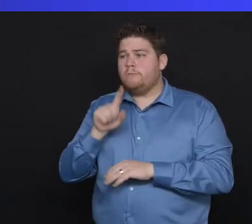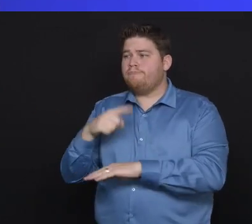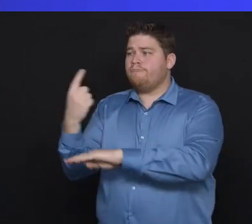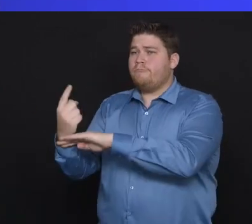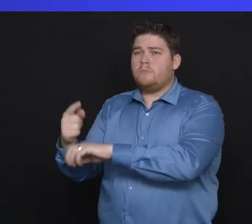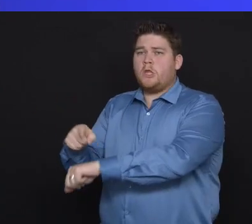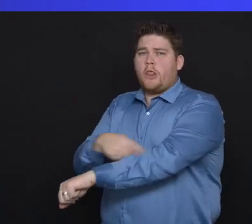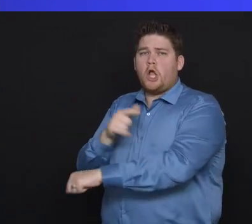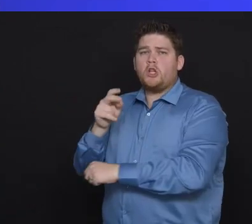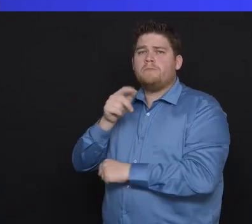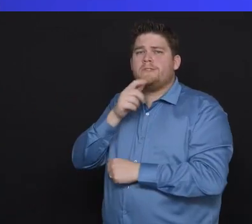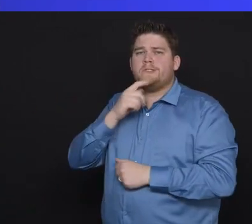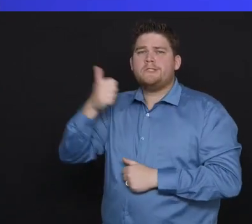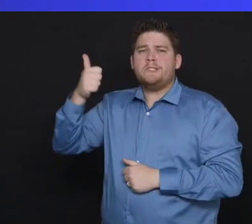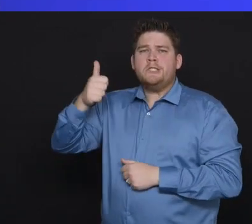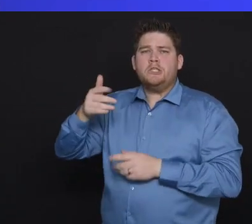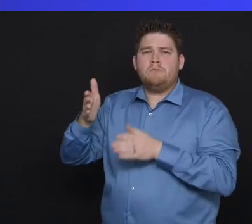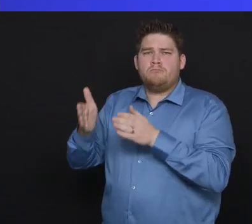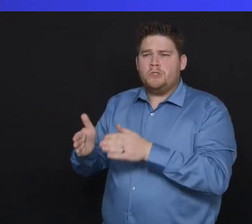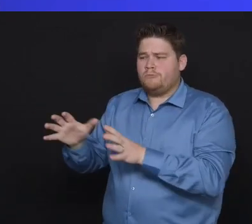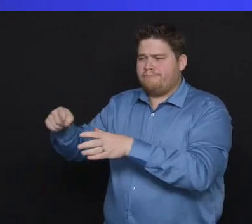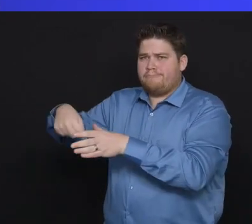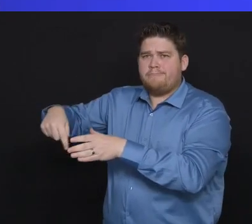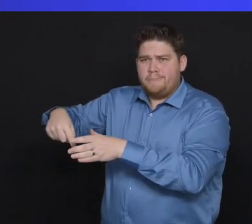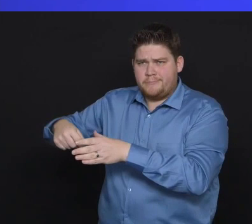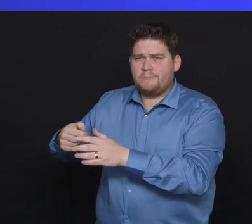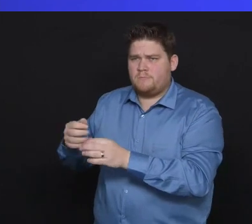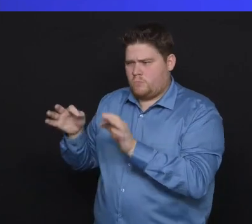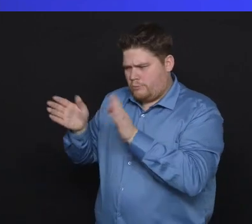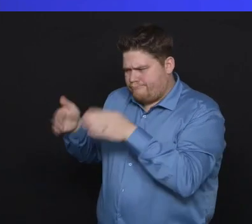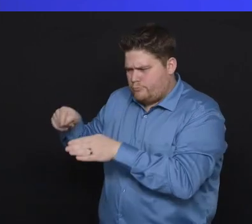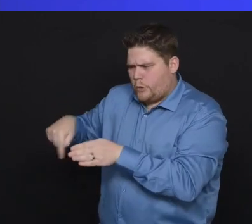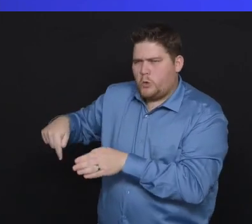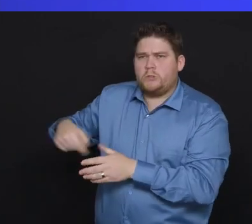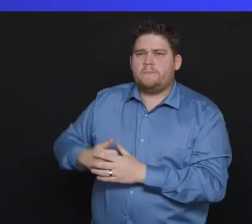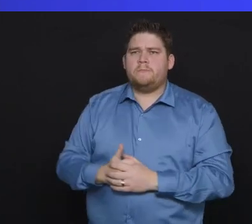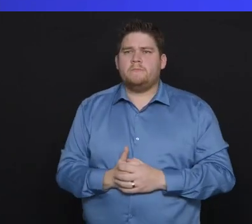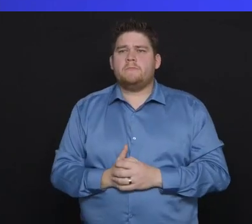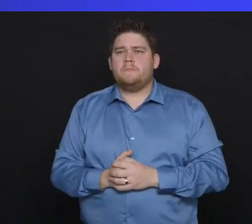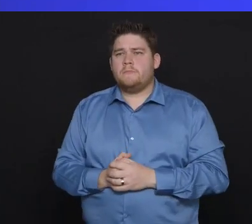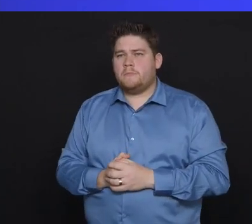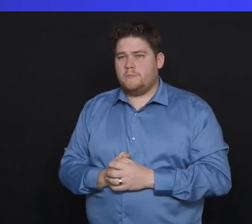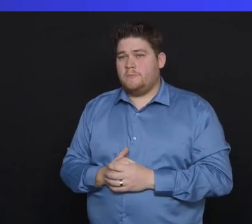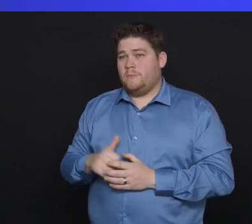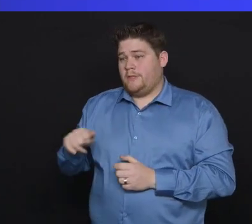care's have been effective. Focusing on those people who are in that is important to help us understand